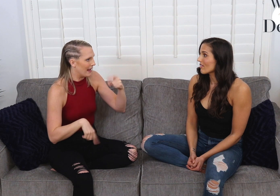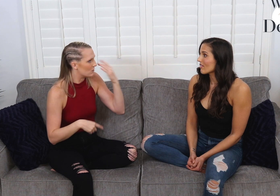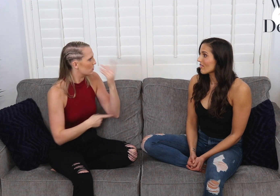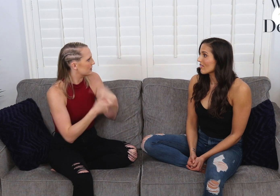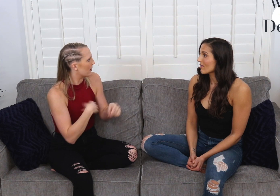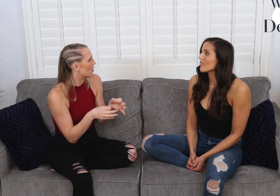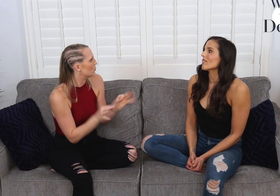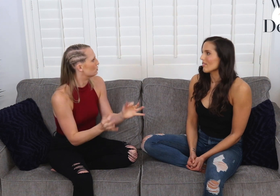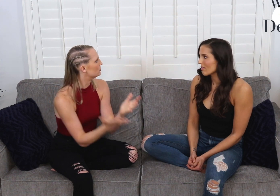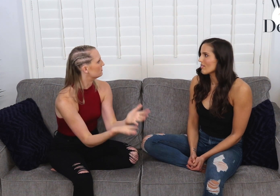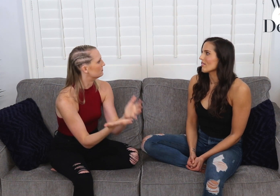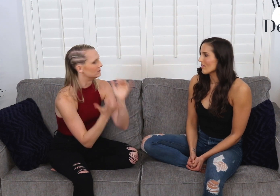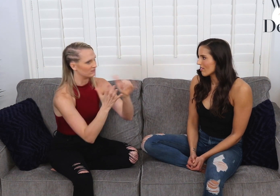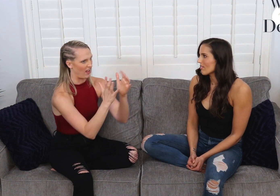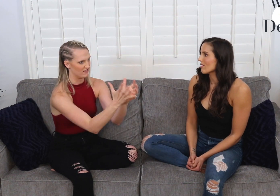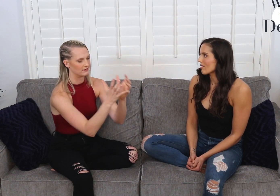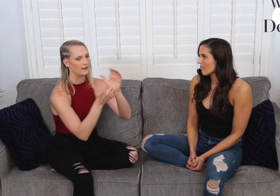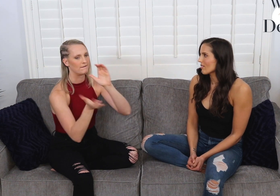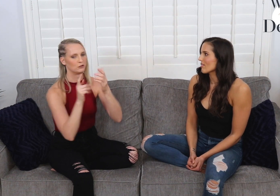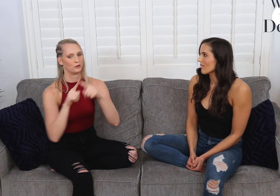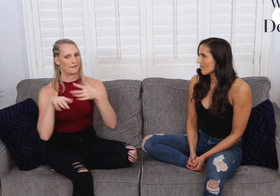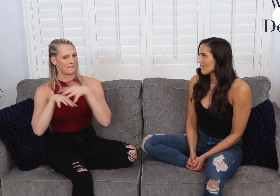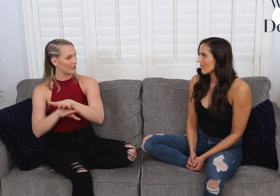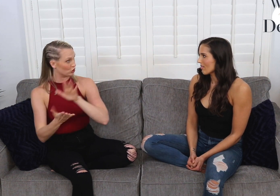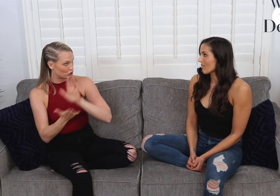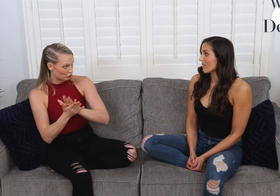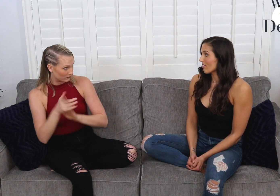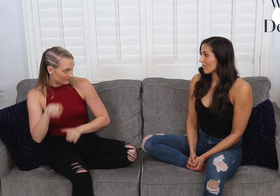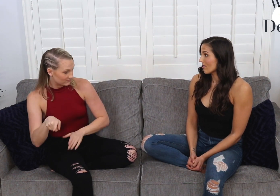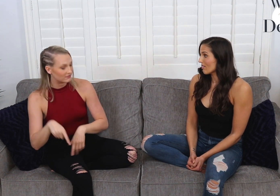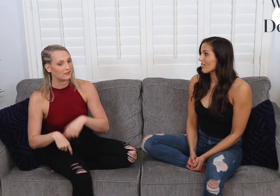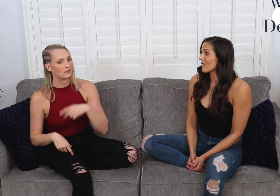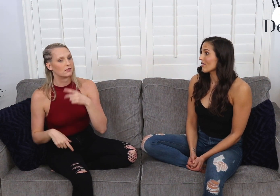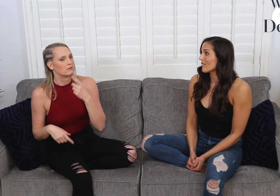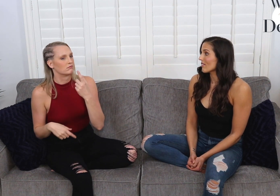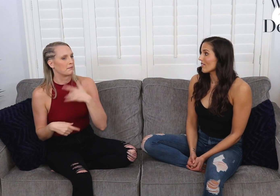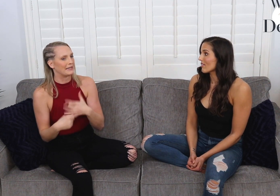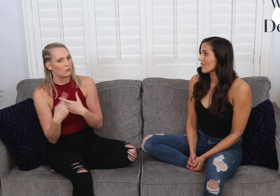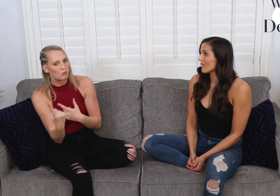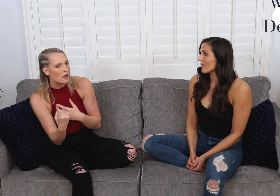And if they are not Deaf, they need to know Sign Language. Compared to a mainstream school,